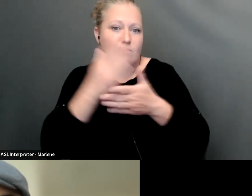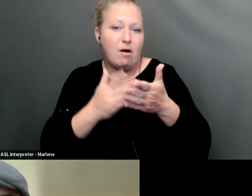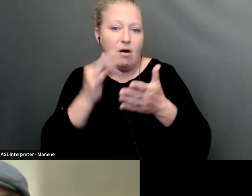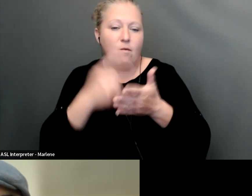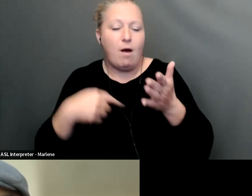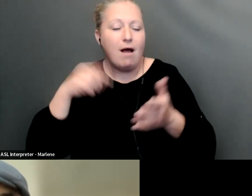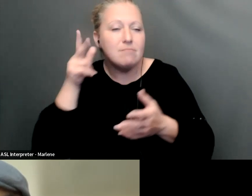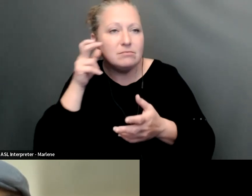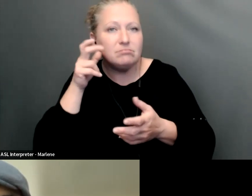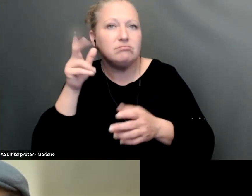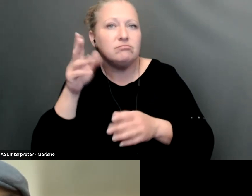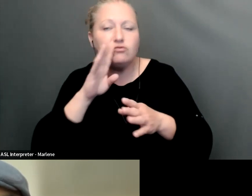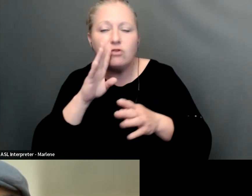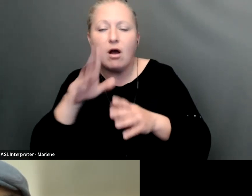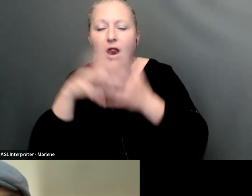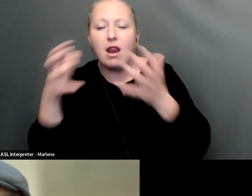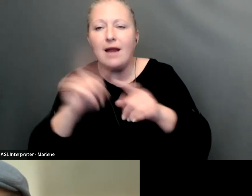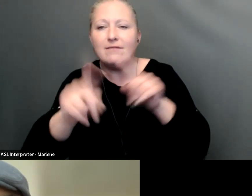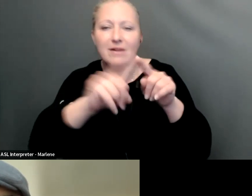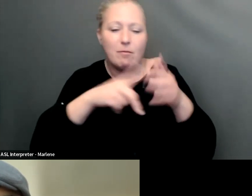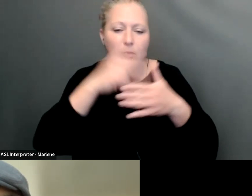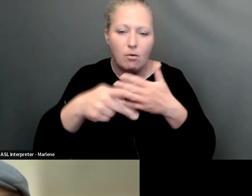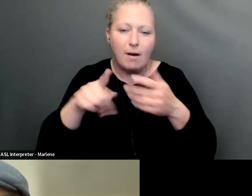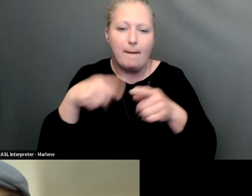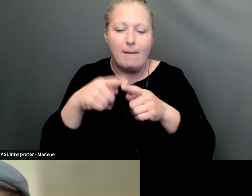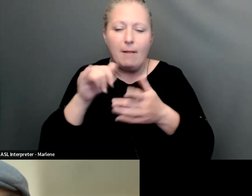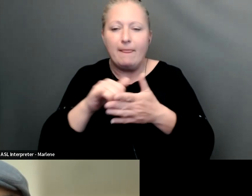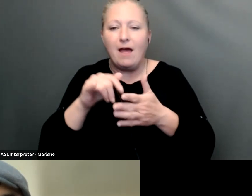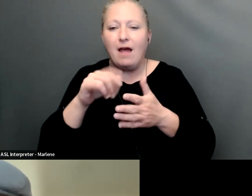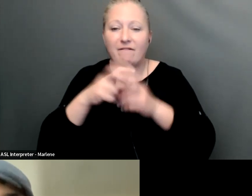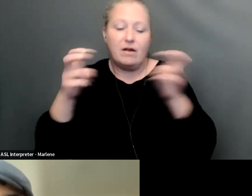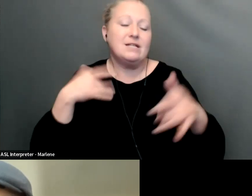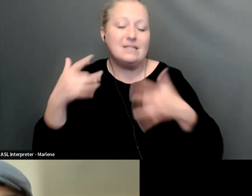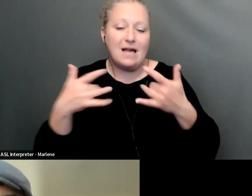been hearing and talking a lot a lot of different programs about so very excited. I do want to